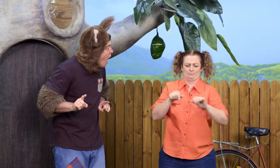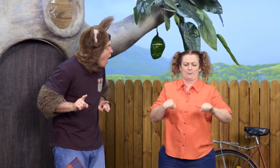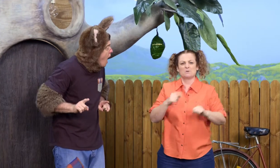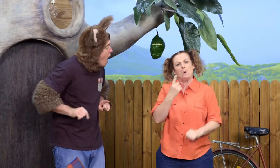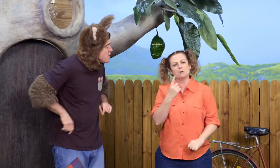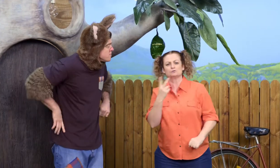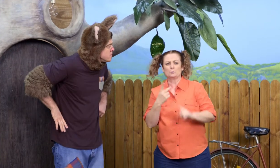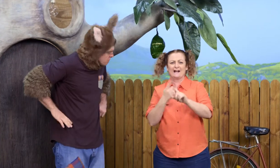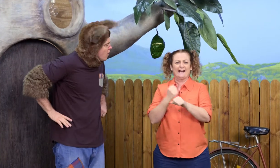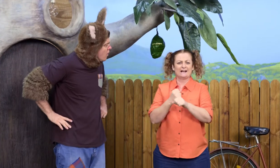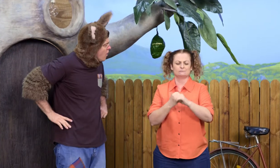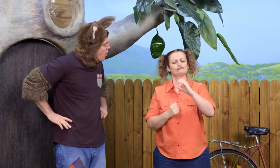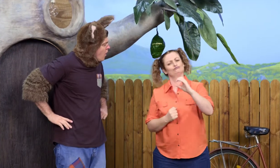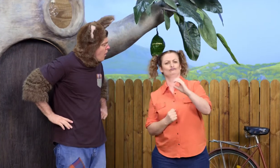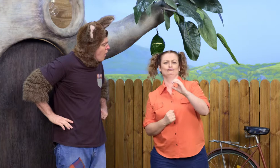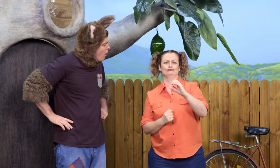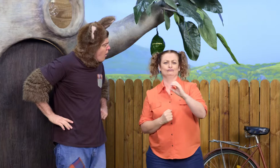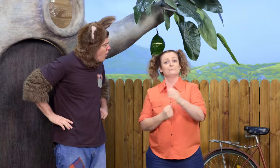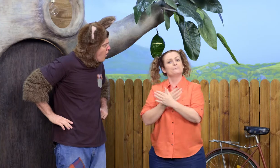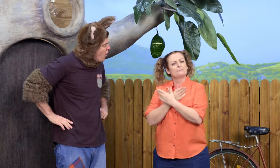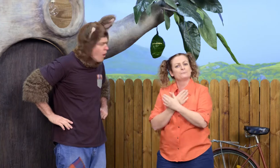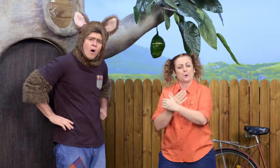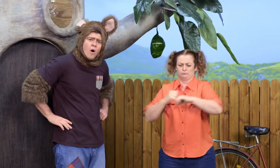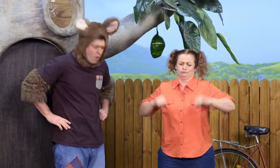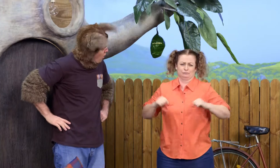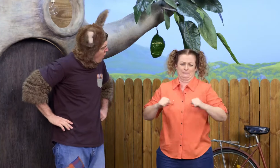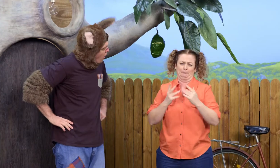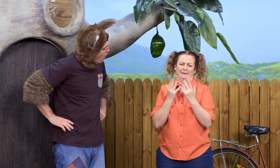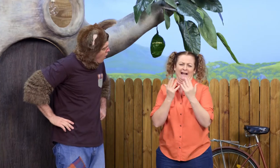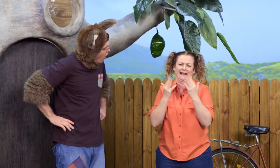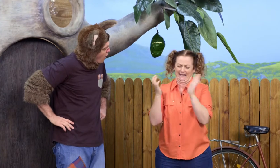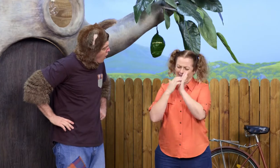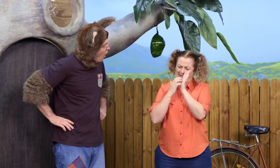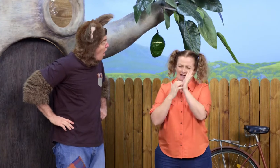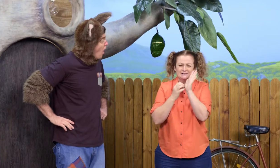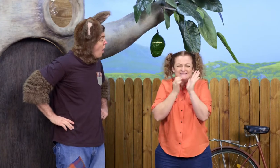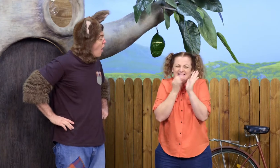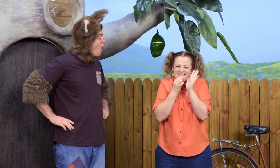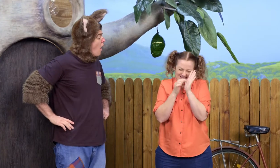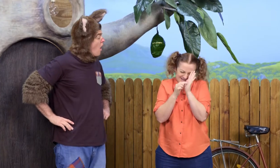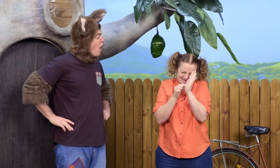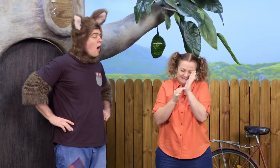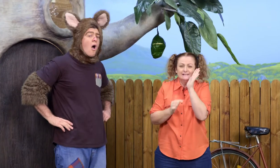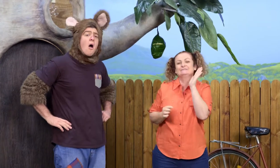A chicken can only lay one or two eggs. A butterfly can lay many, many, many, tiny, little eggs.